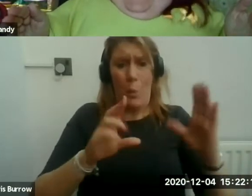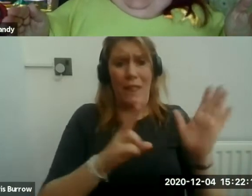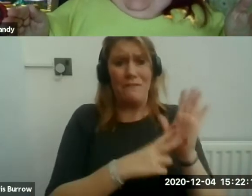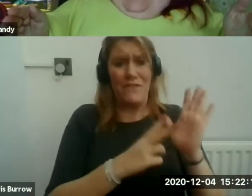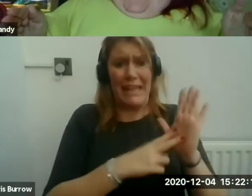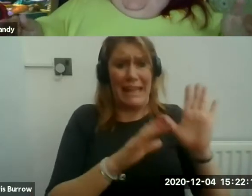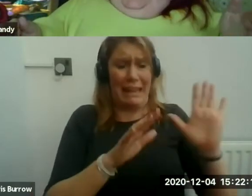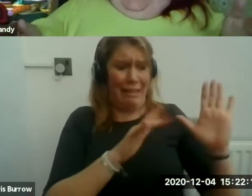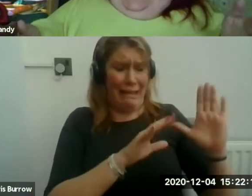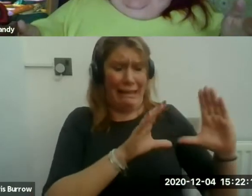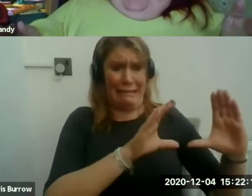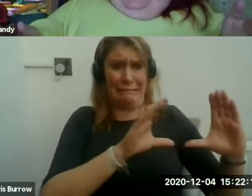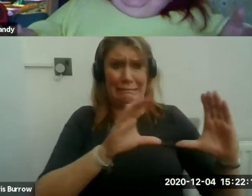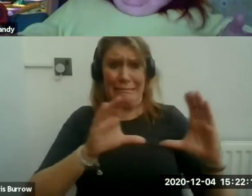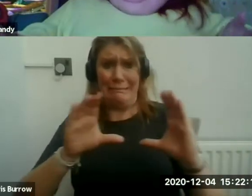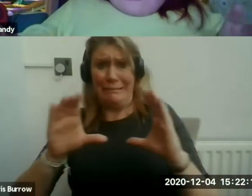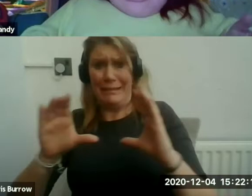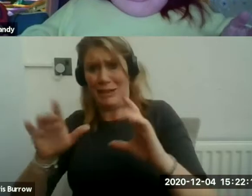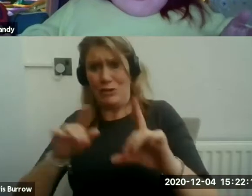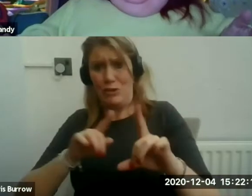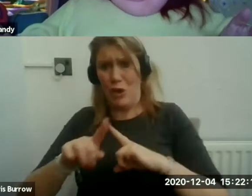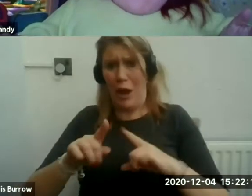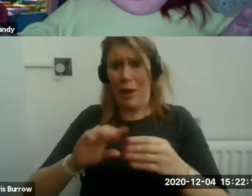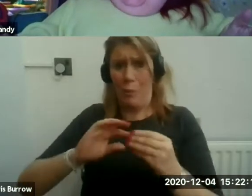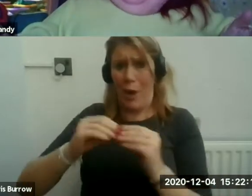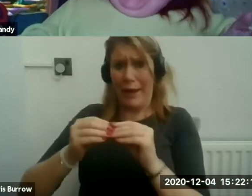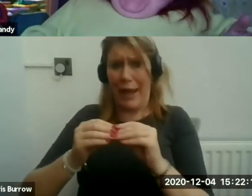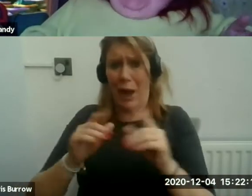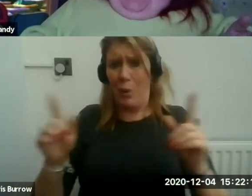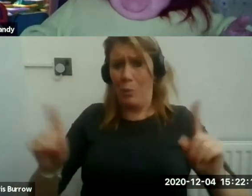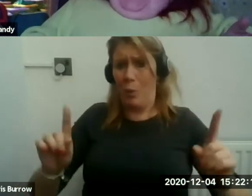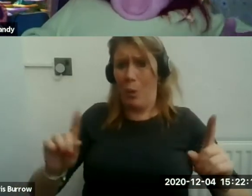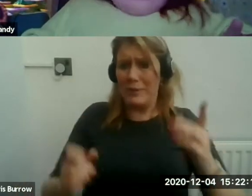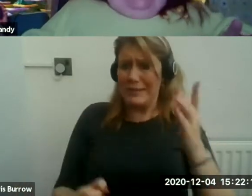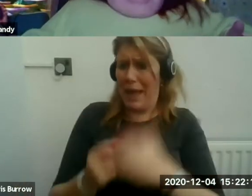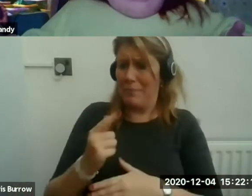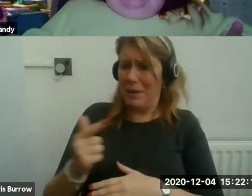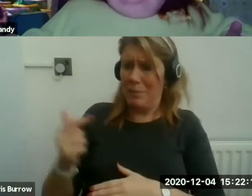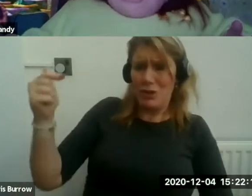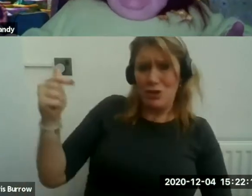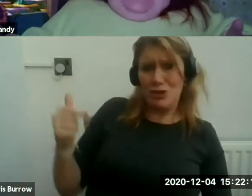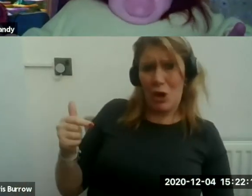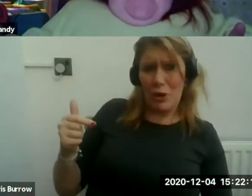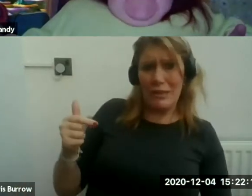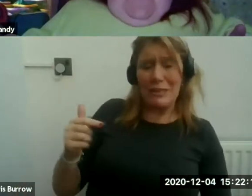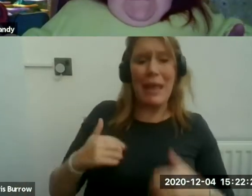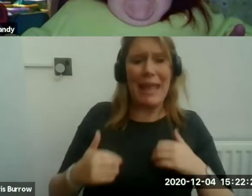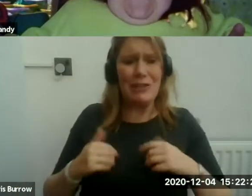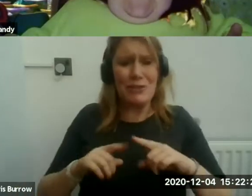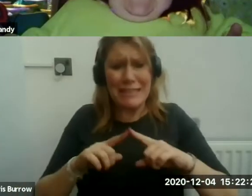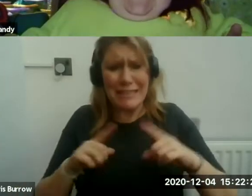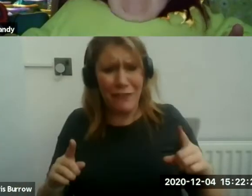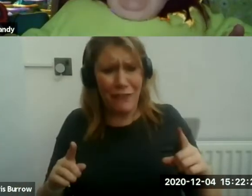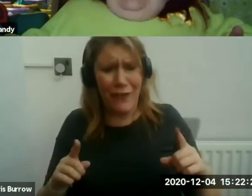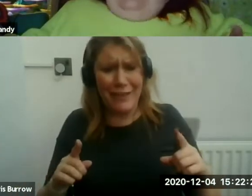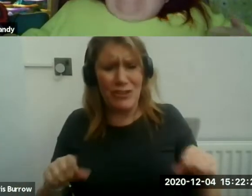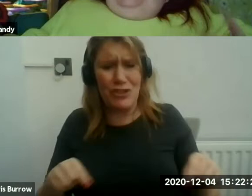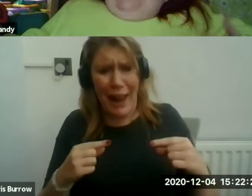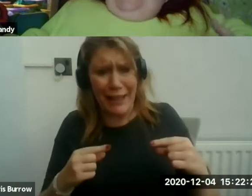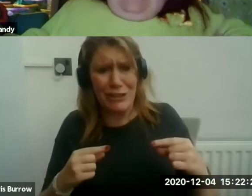Vici in front of the view finder on the i-Phone so she could see the shot before, so that was interesting, wasn't it Vici!